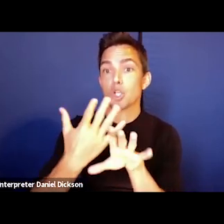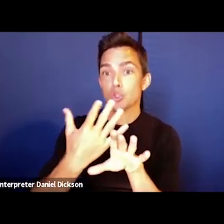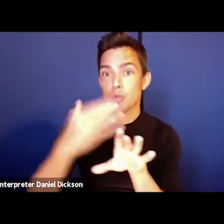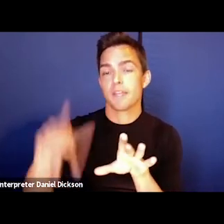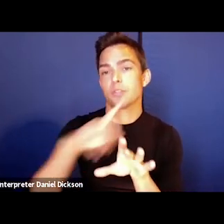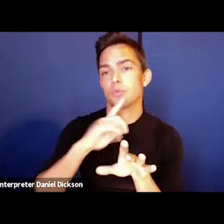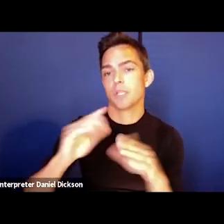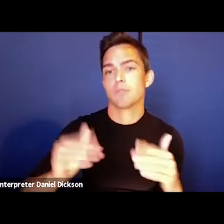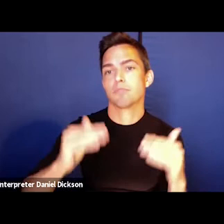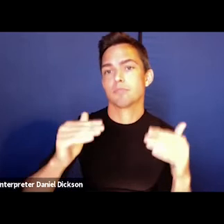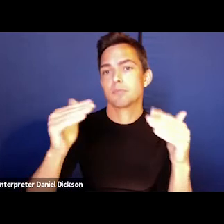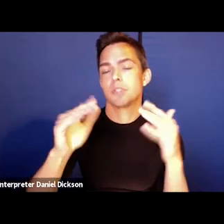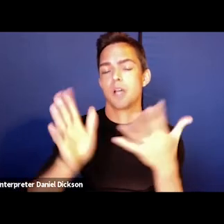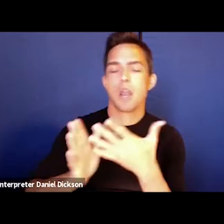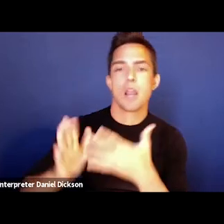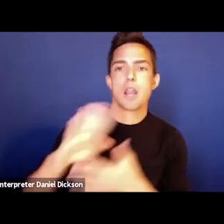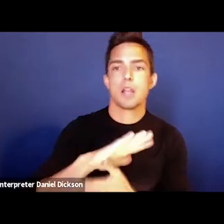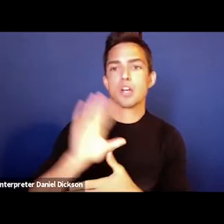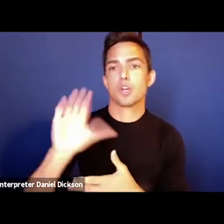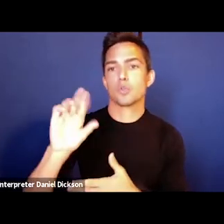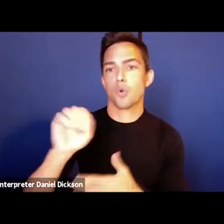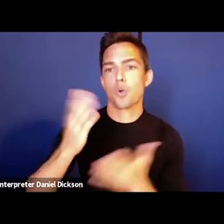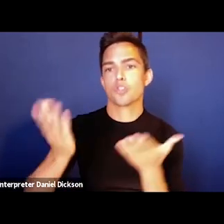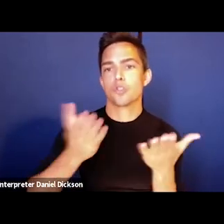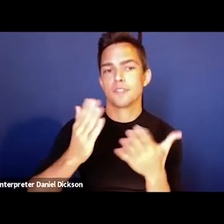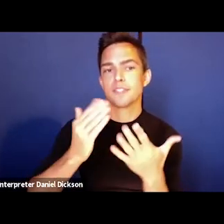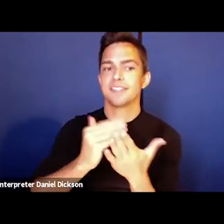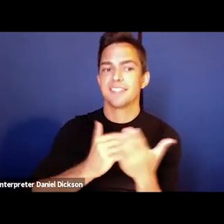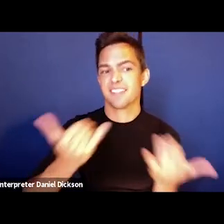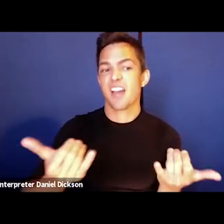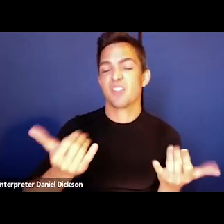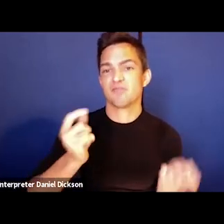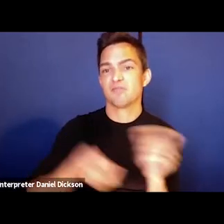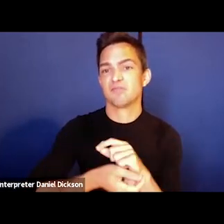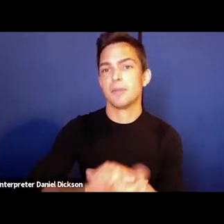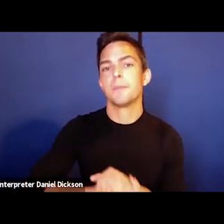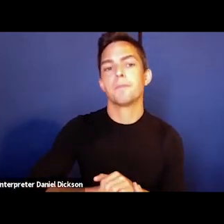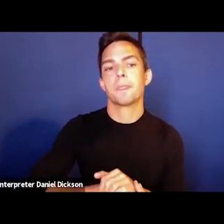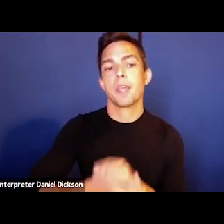up to the top of our core services list. And then I think these isolating lockdowns